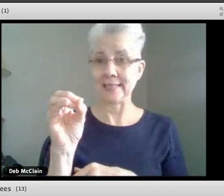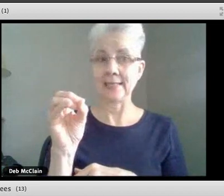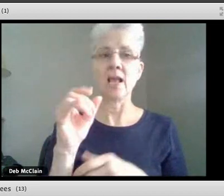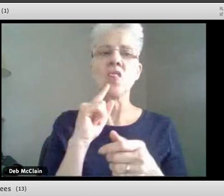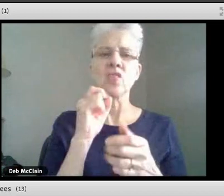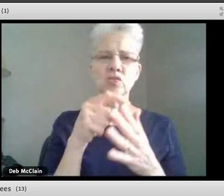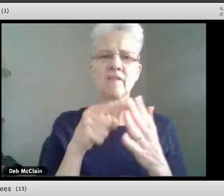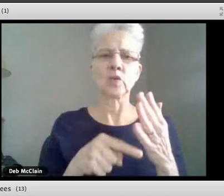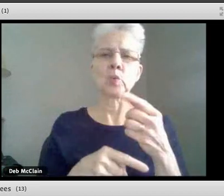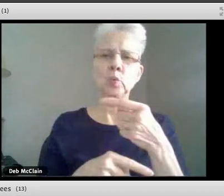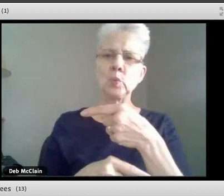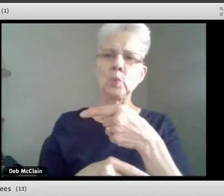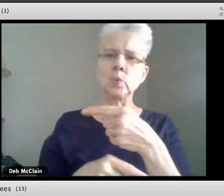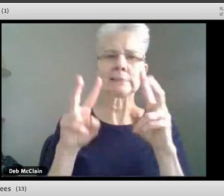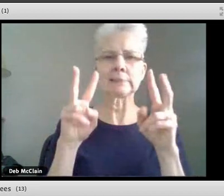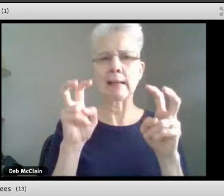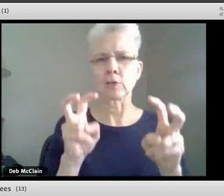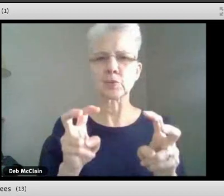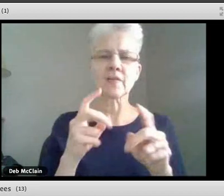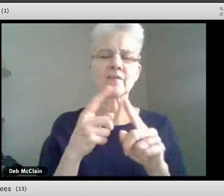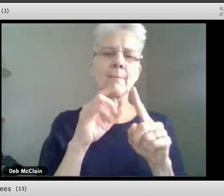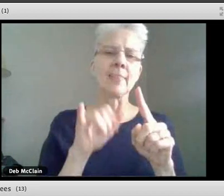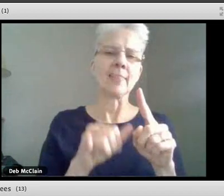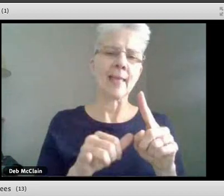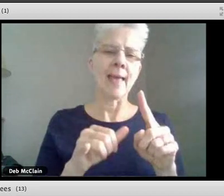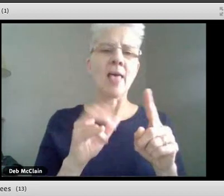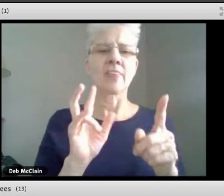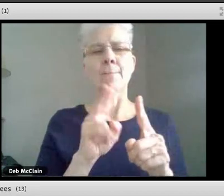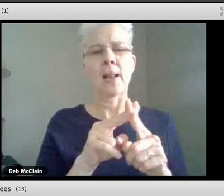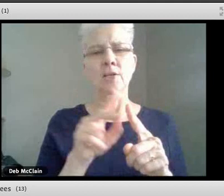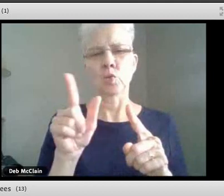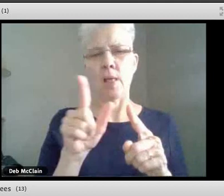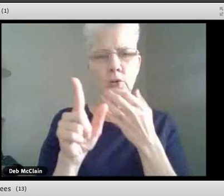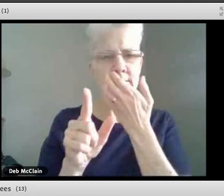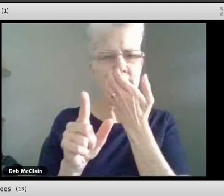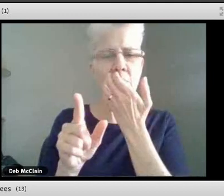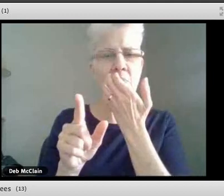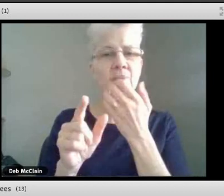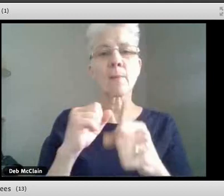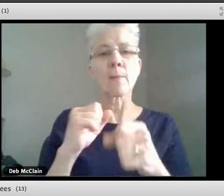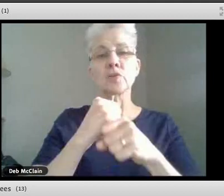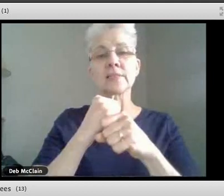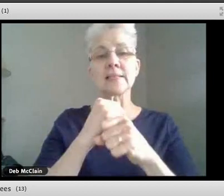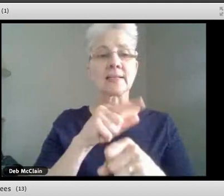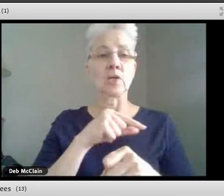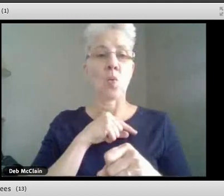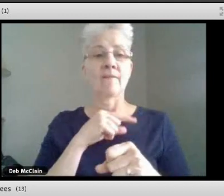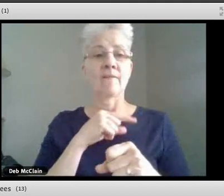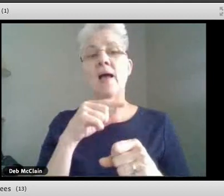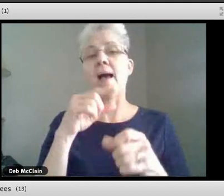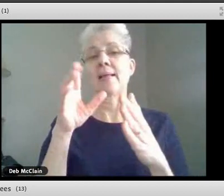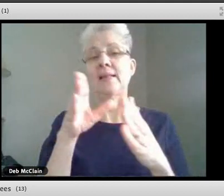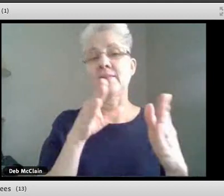from that that apply to libraries. Again, protecting individuals with disabilities against discrimination in services, programs